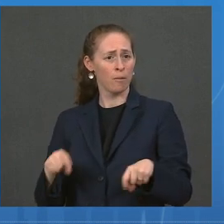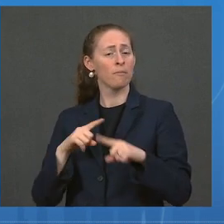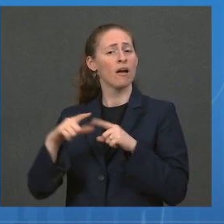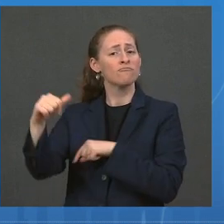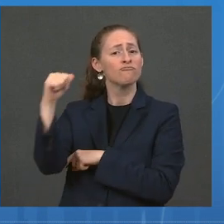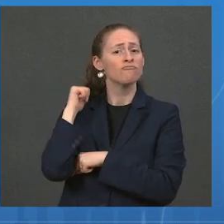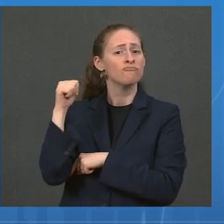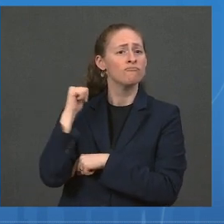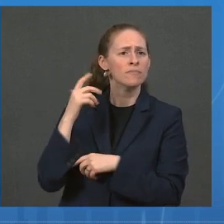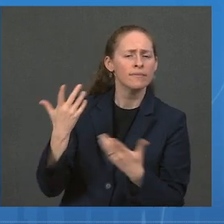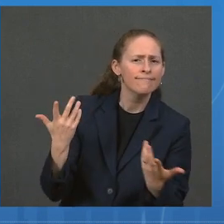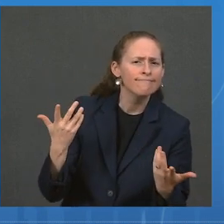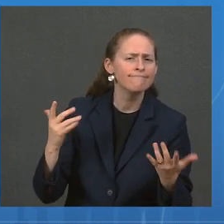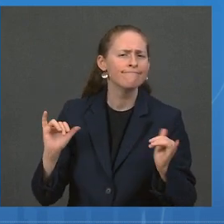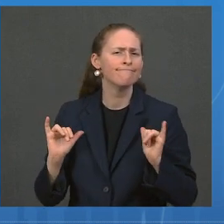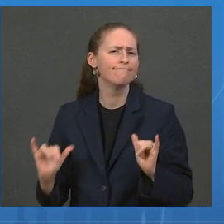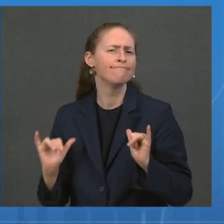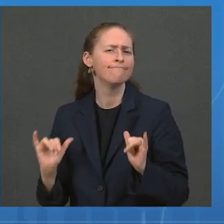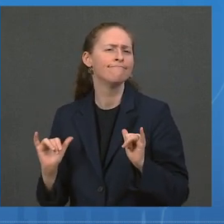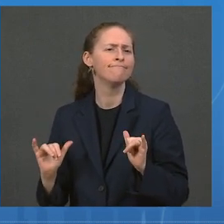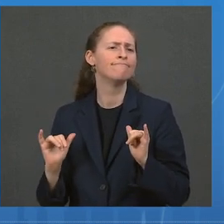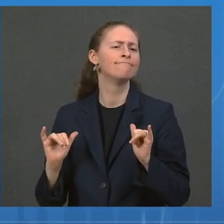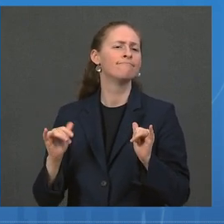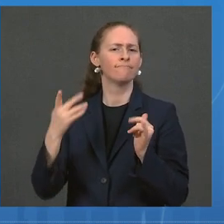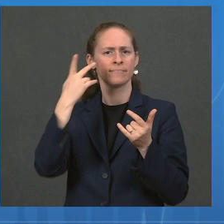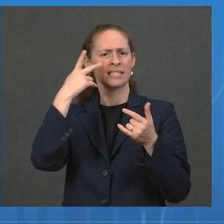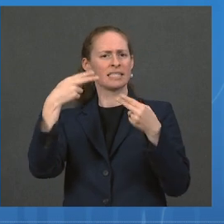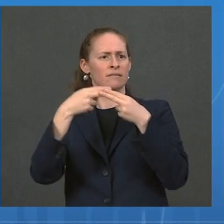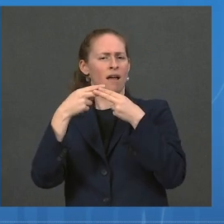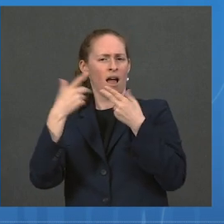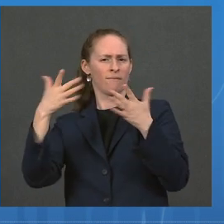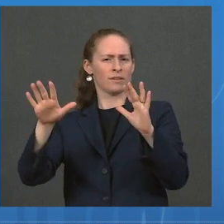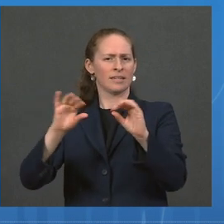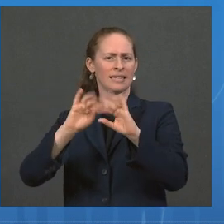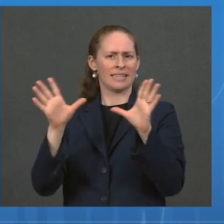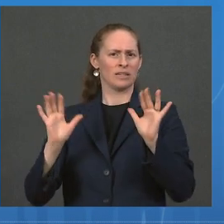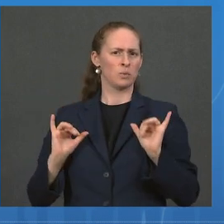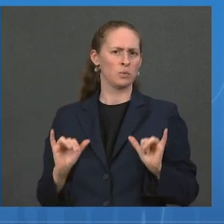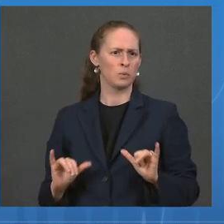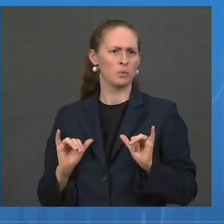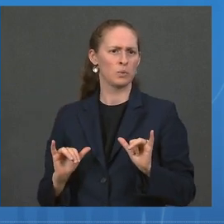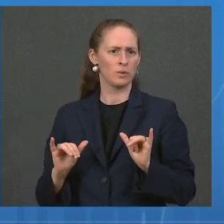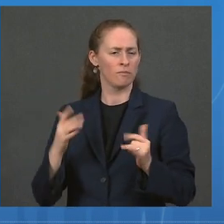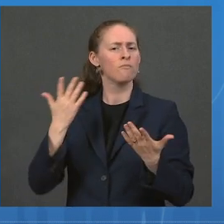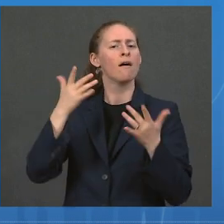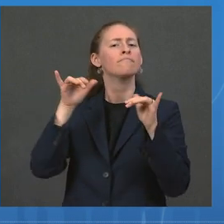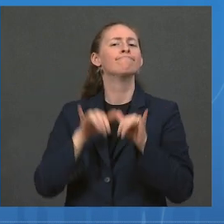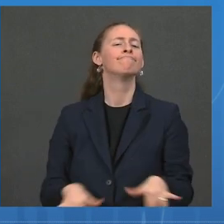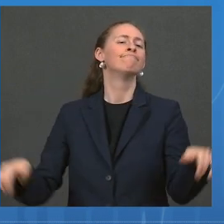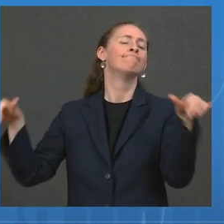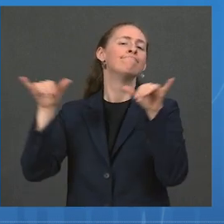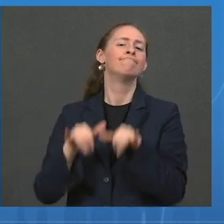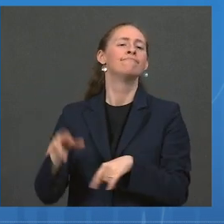You've seen in the slides I showed the extraordinary historical impact of vaccine.